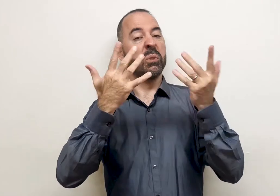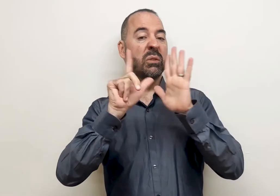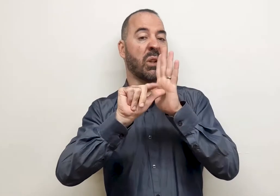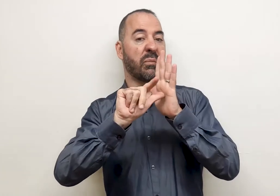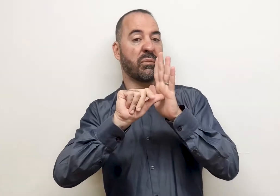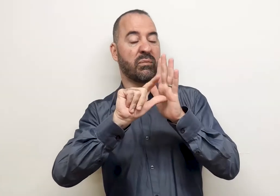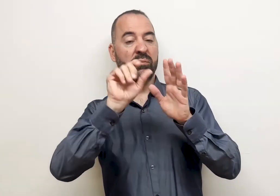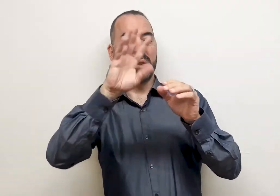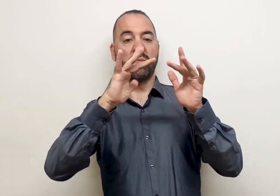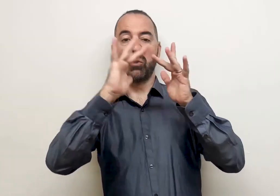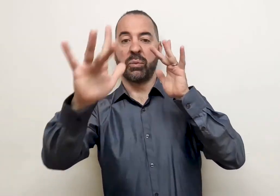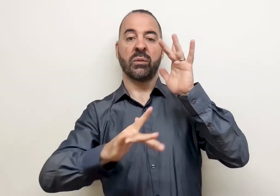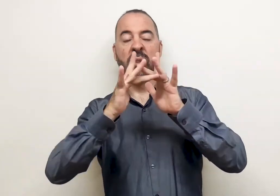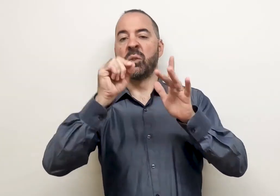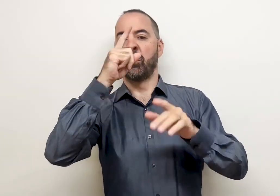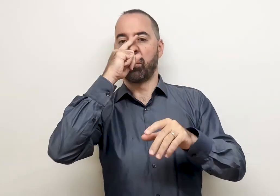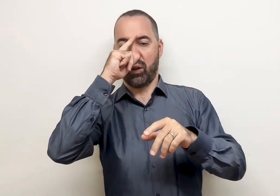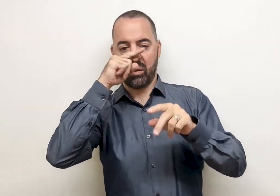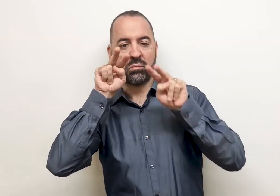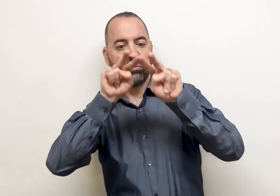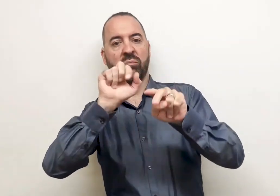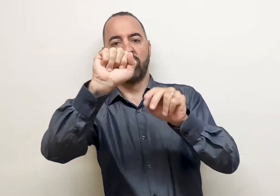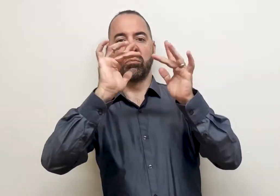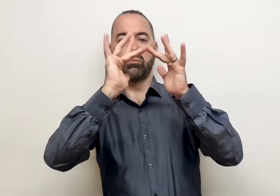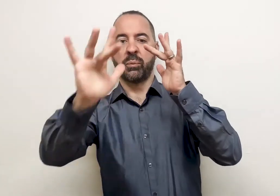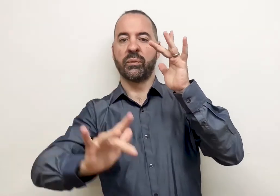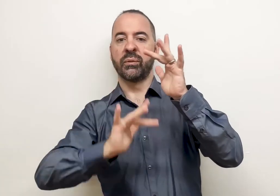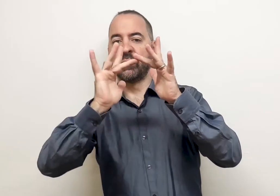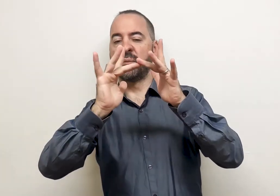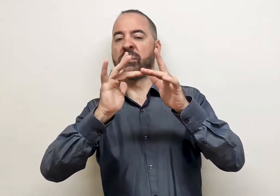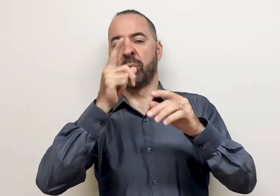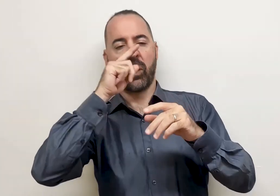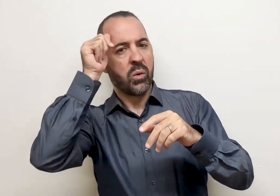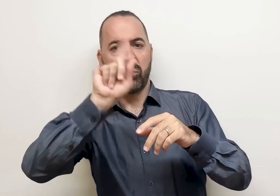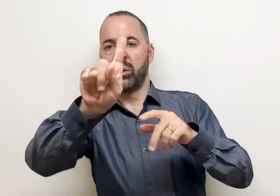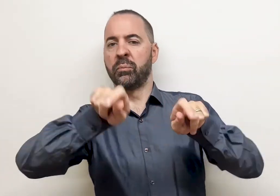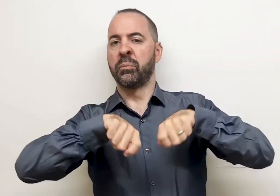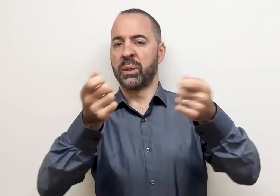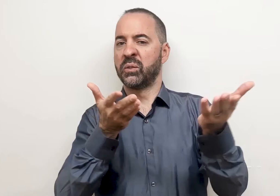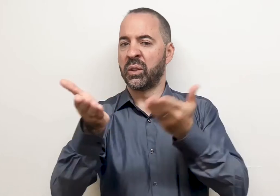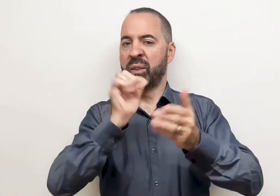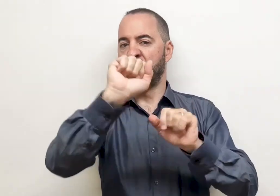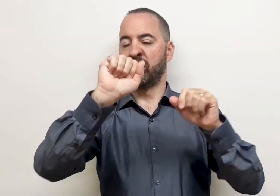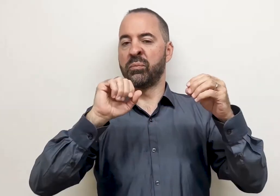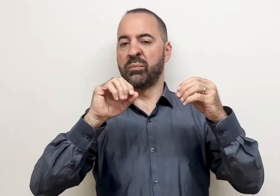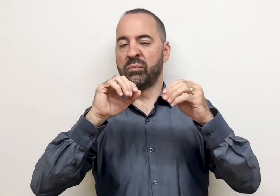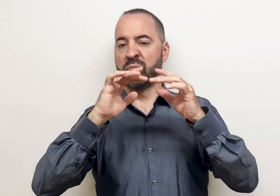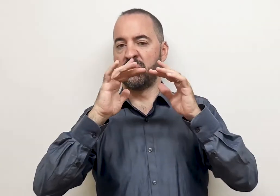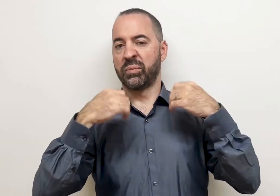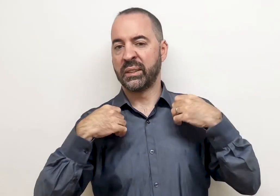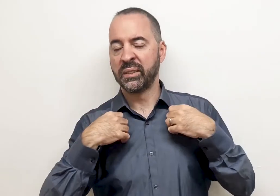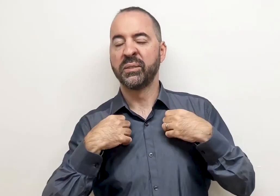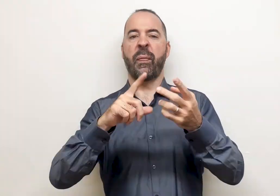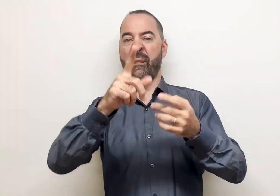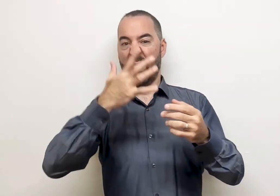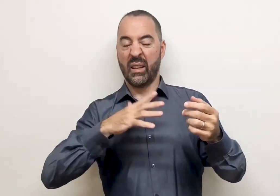it may be time for you to set one up so anyone can find out what your business offers.